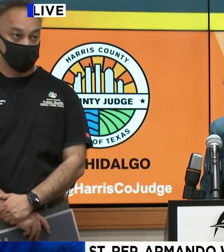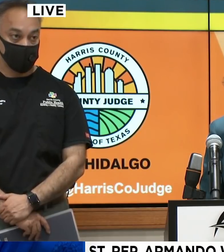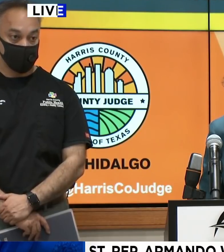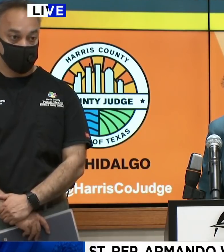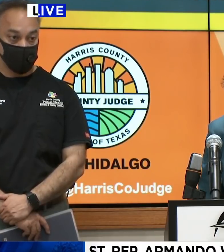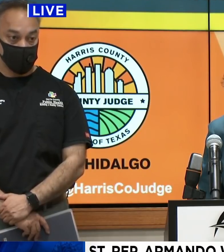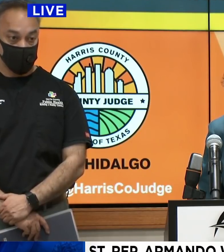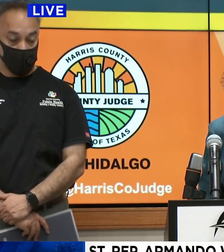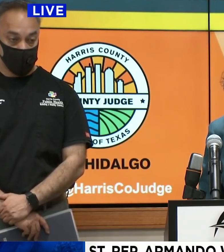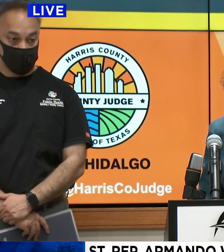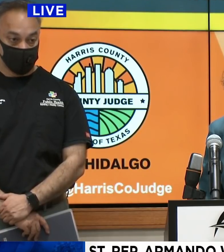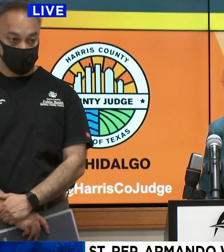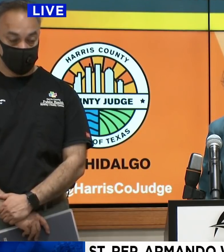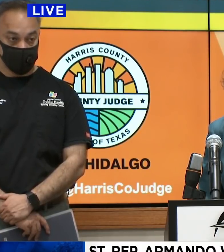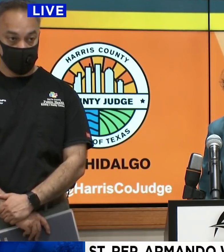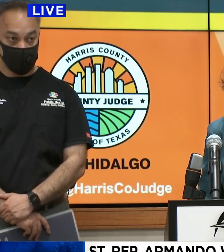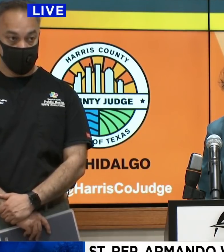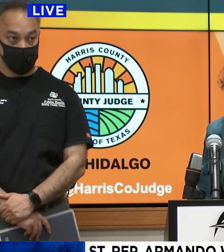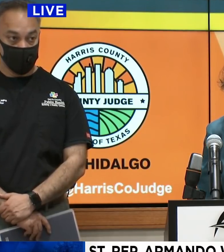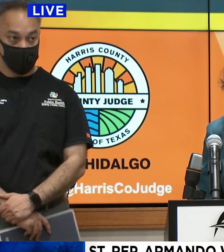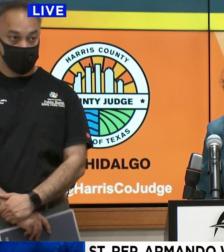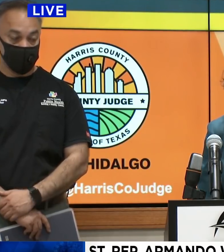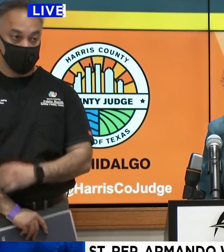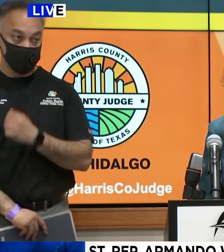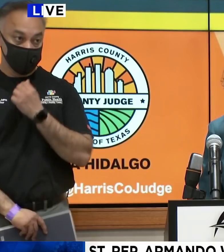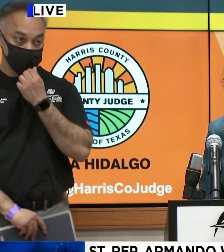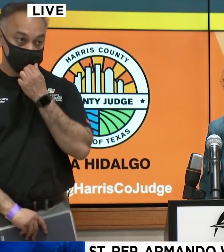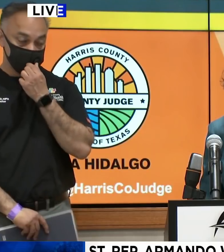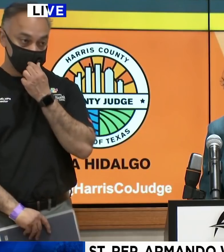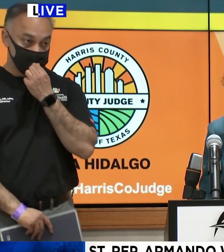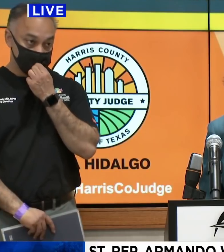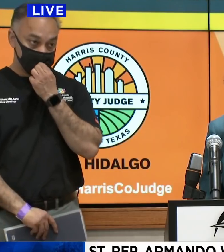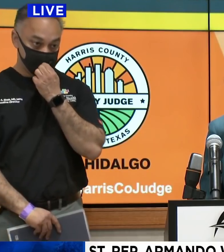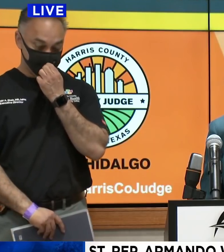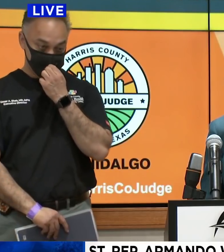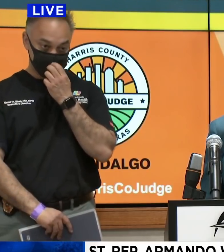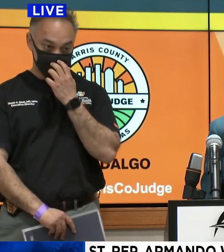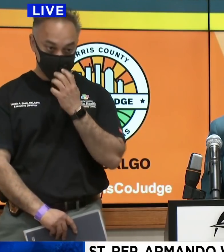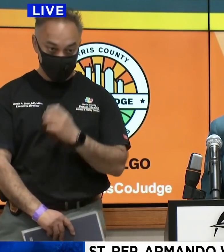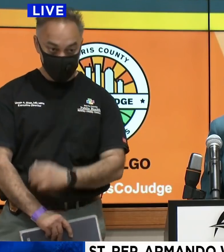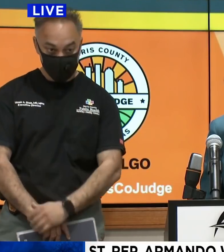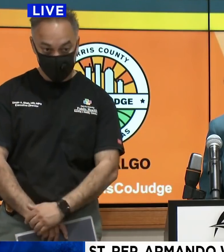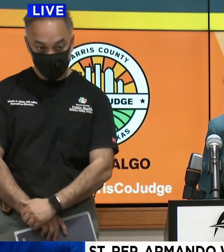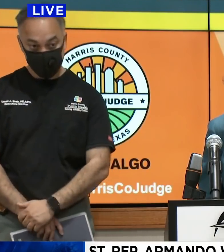shift than what we’ve been seeing in the past few weeks so seeing in the past few weeks so again if you don’t have again if you don’t have symptoms but you may be symptoms but you may be concerned that you came into